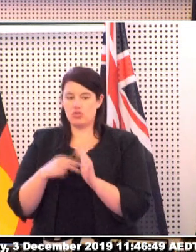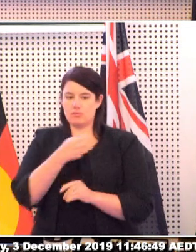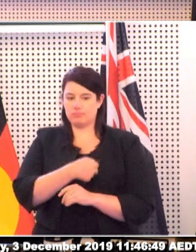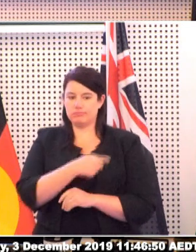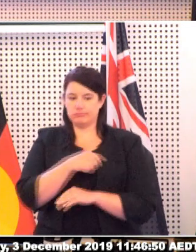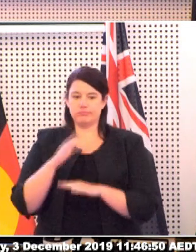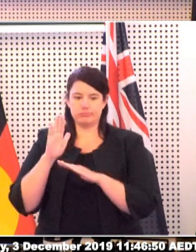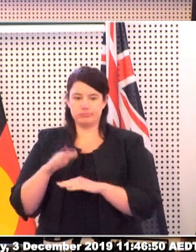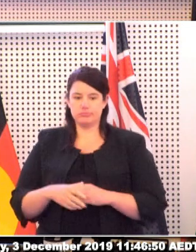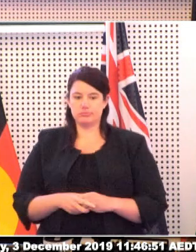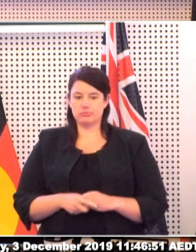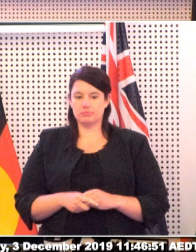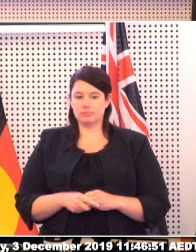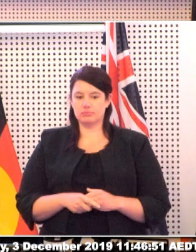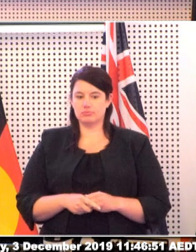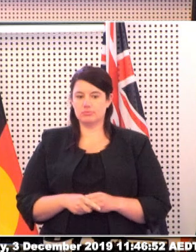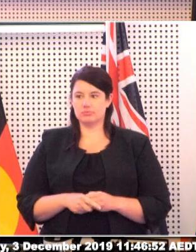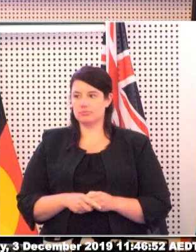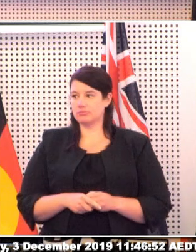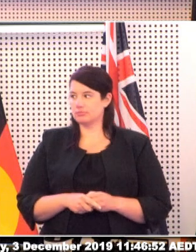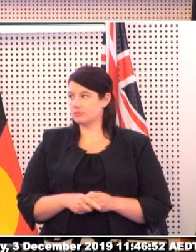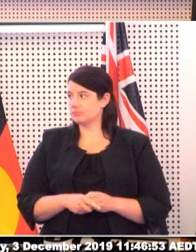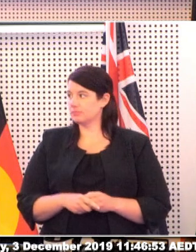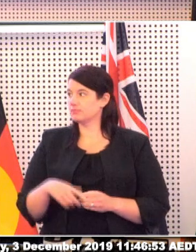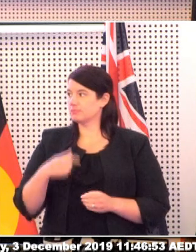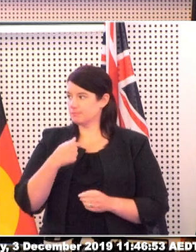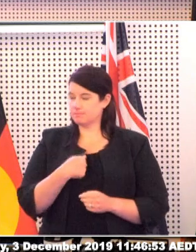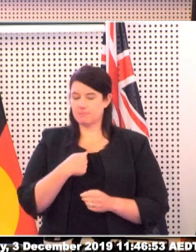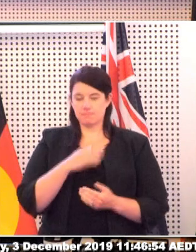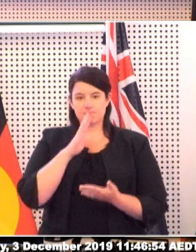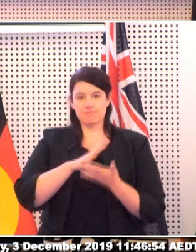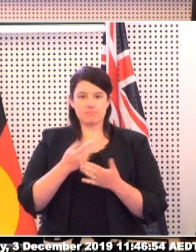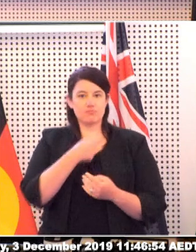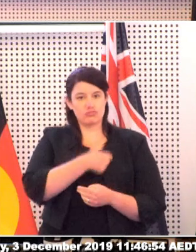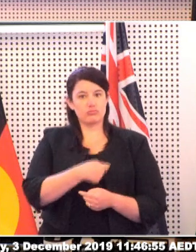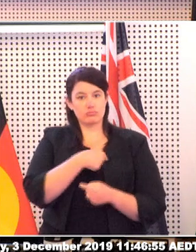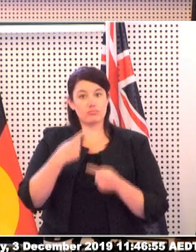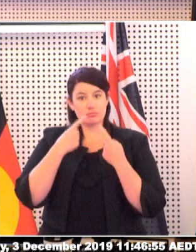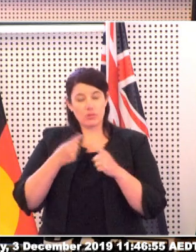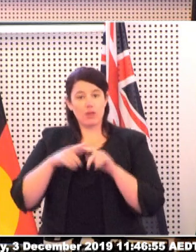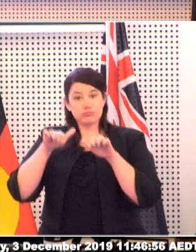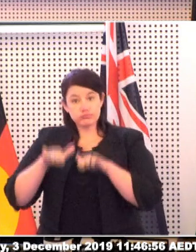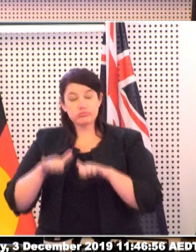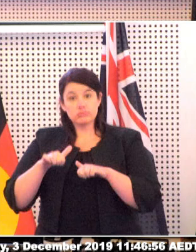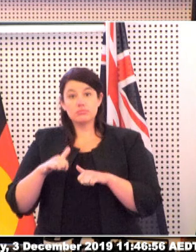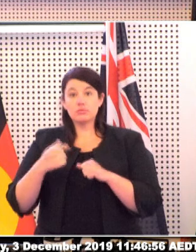Repeat after me. I solemnly and sincerely declare and affirm that the evidence I shall give